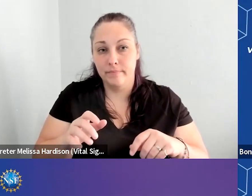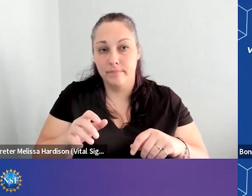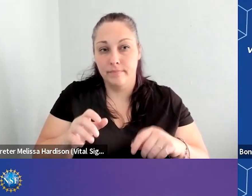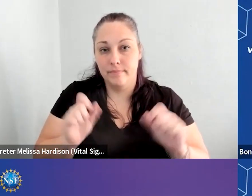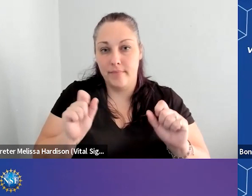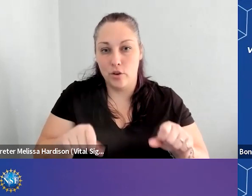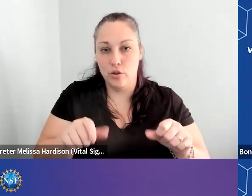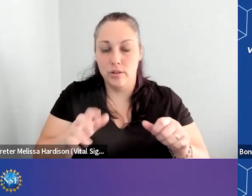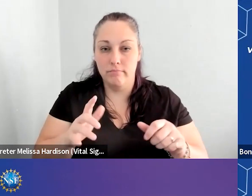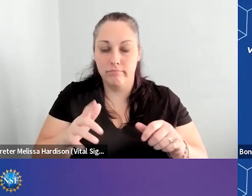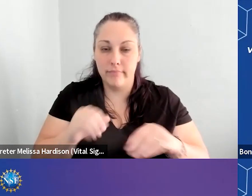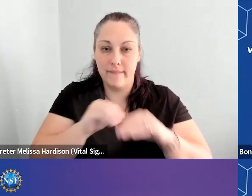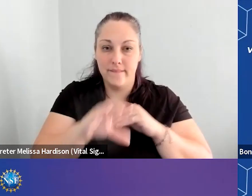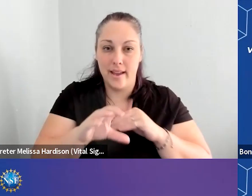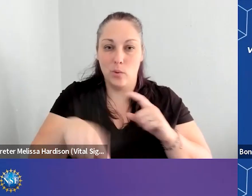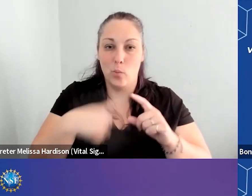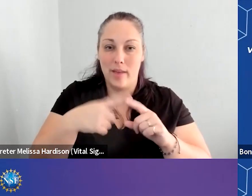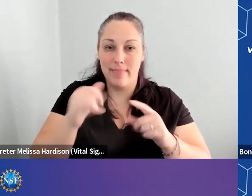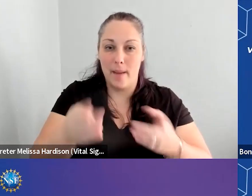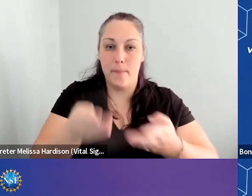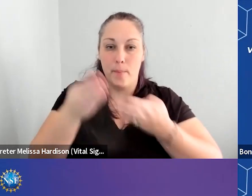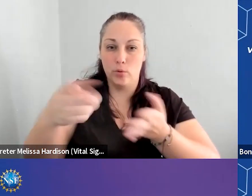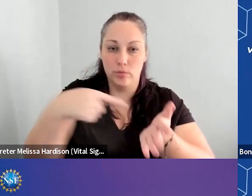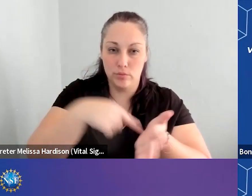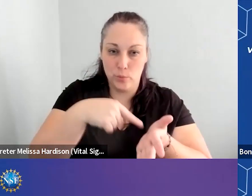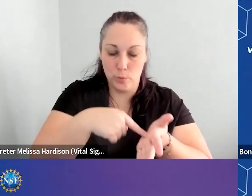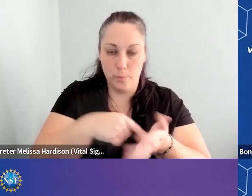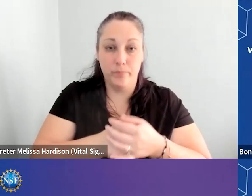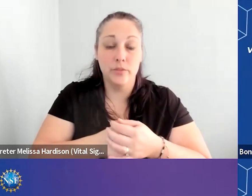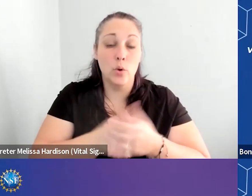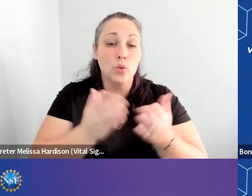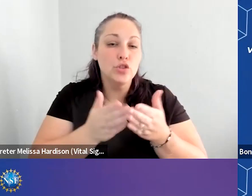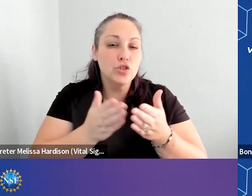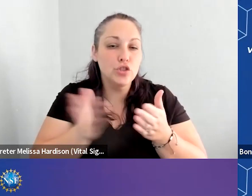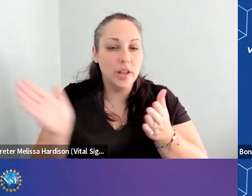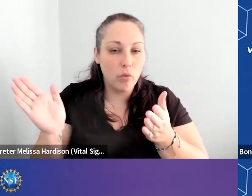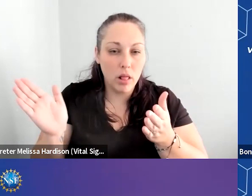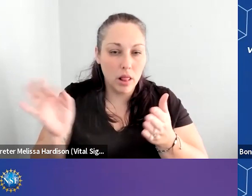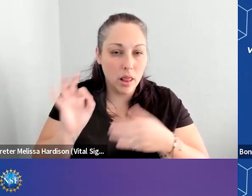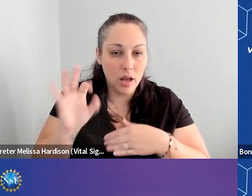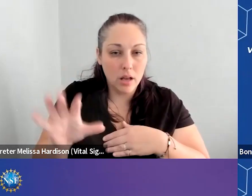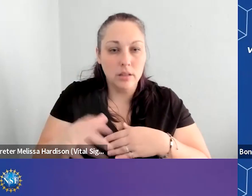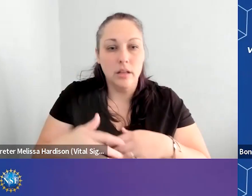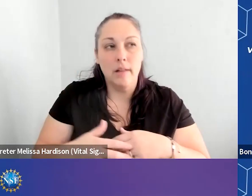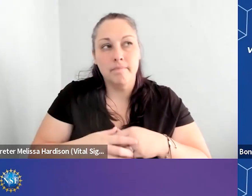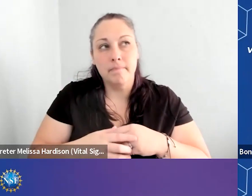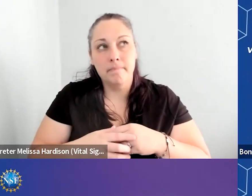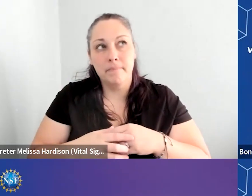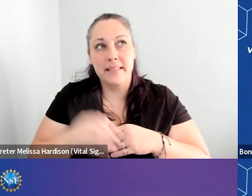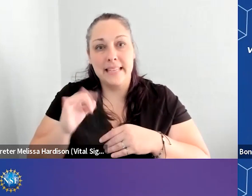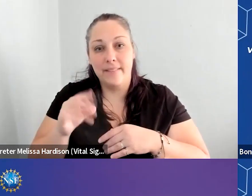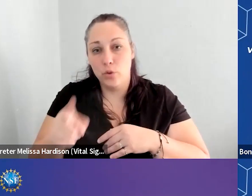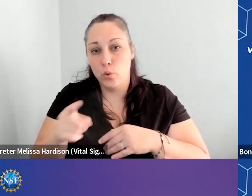But I would say in general, it's reasonable to think that if you submit a one-pager